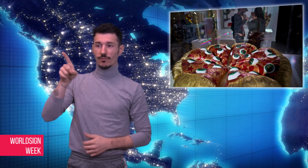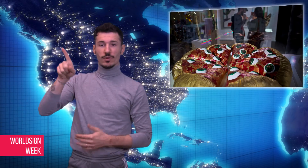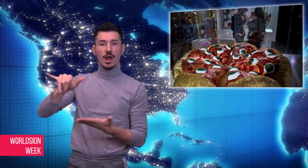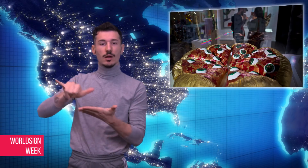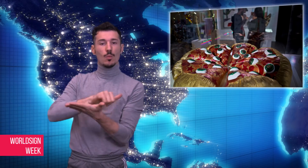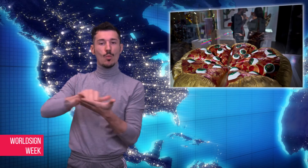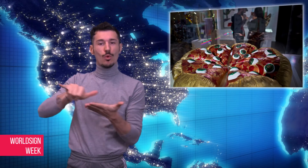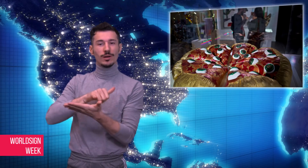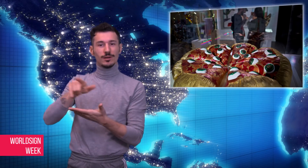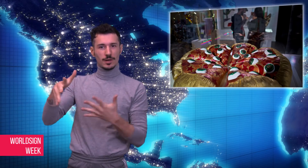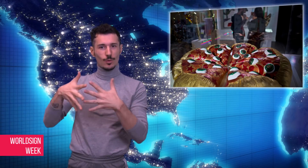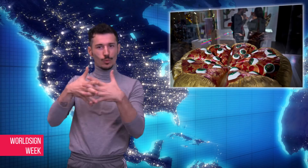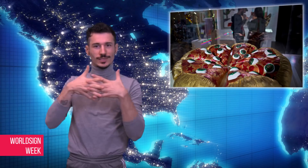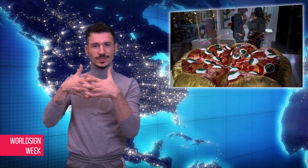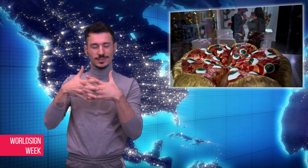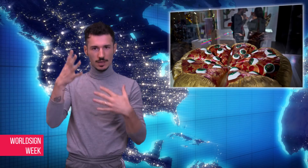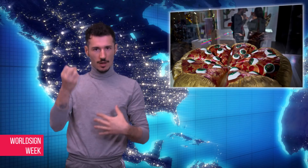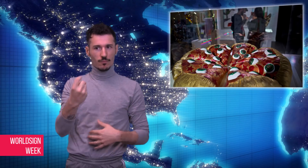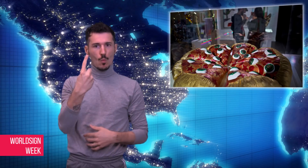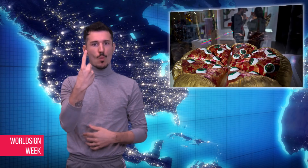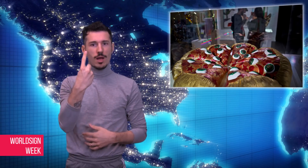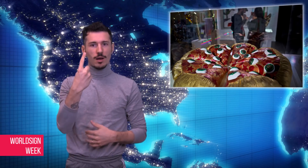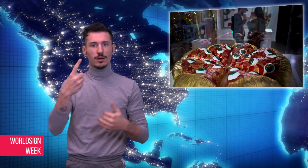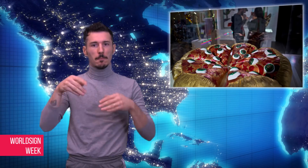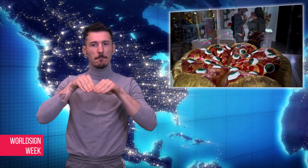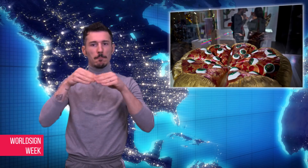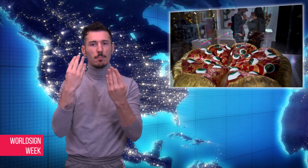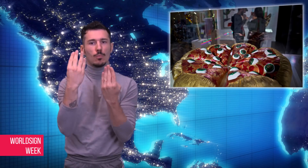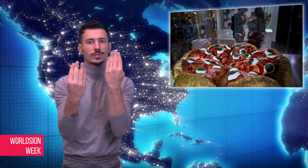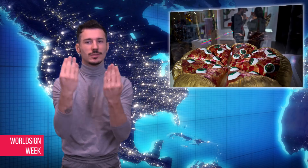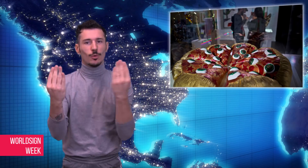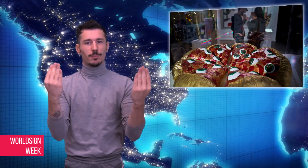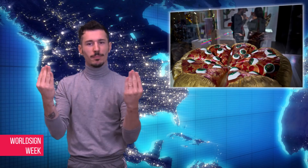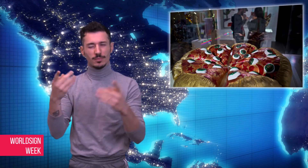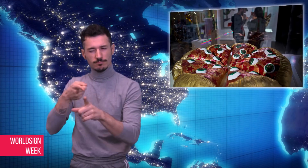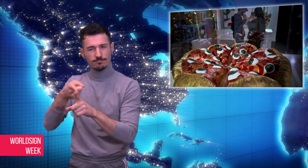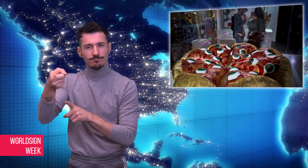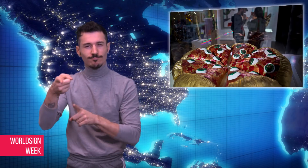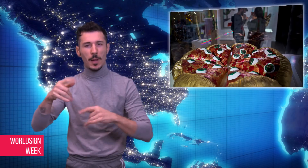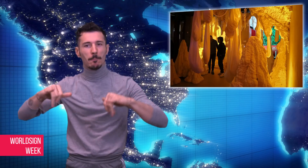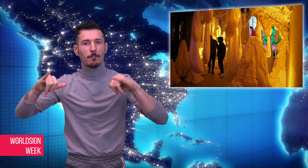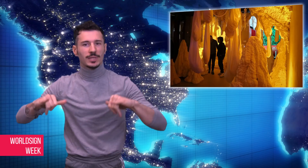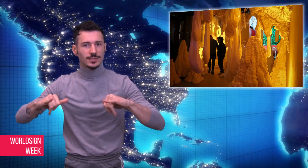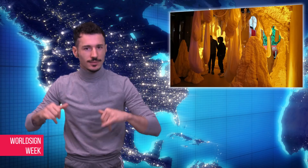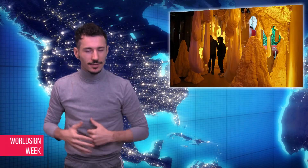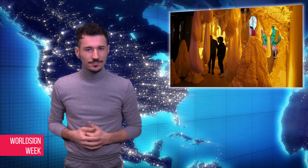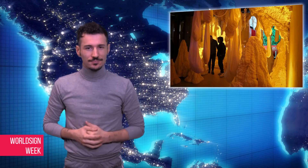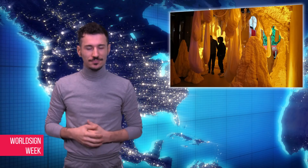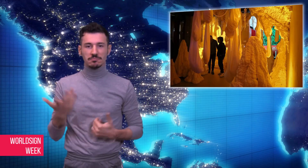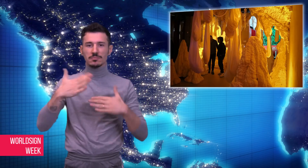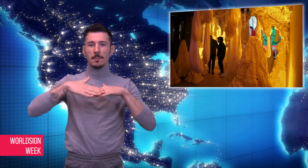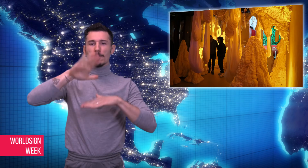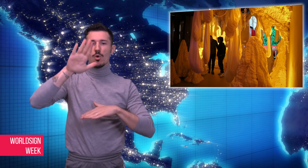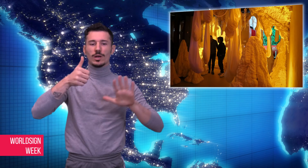visit The Museum of Pizza in New York City, United States!